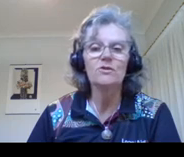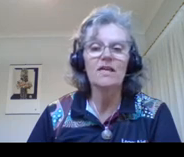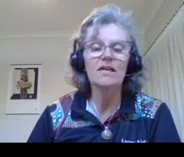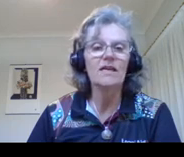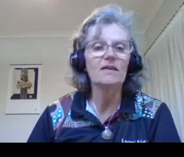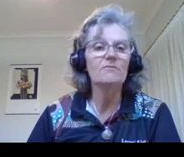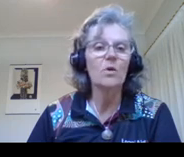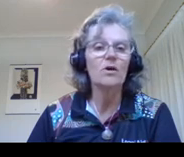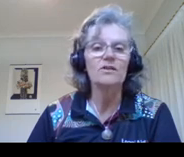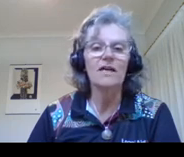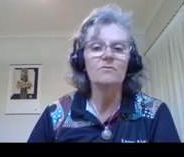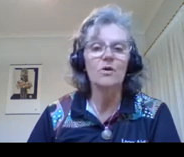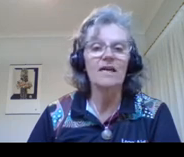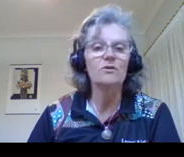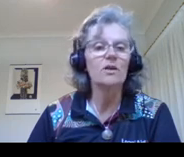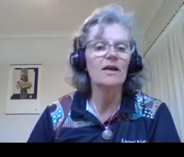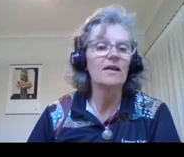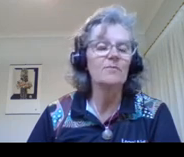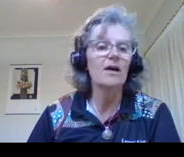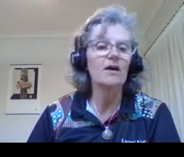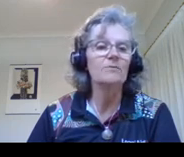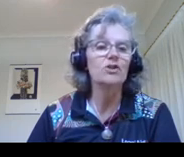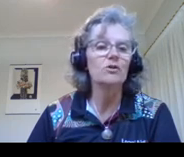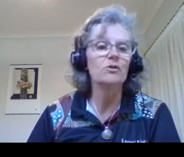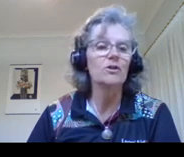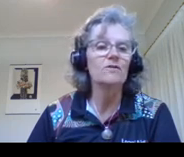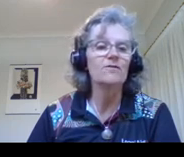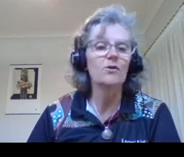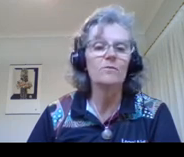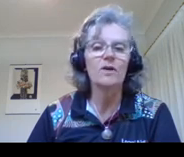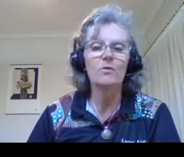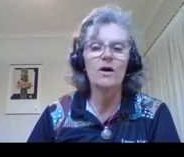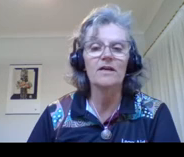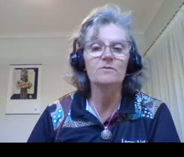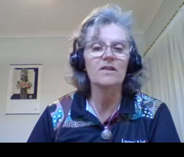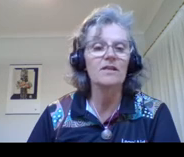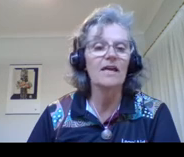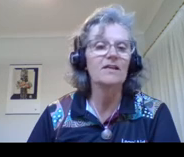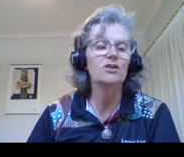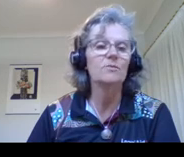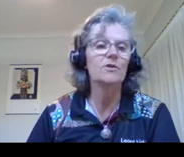getting what and what they look like I’m not sure what the form requires whether they ask you to put